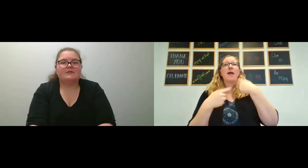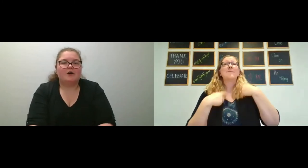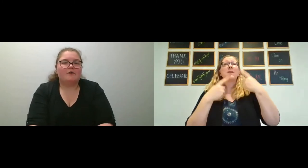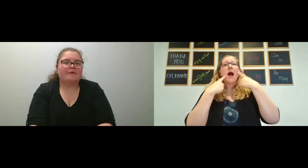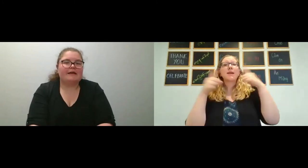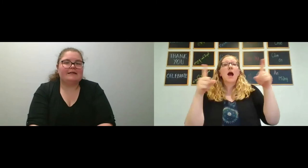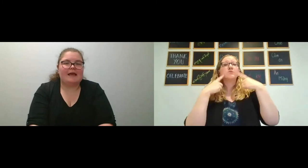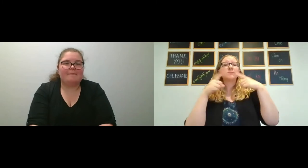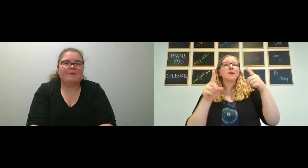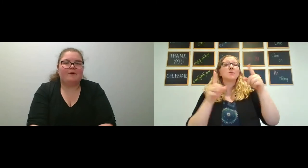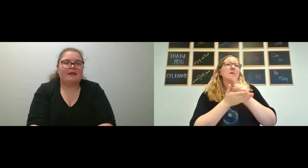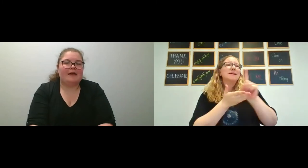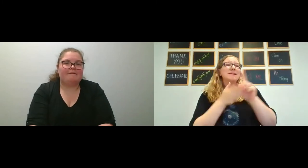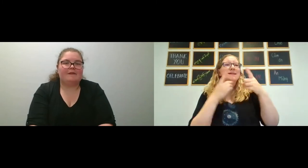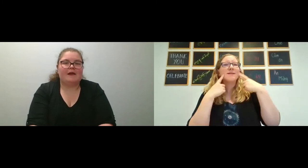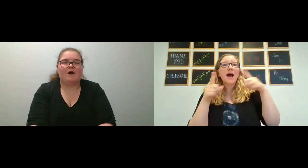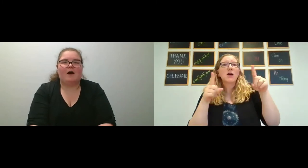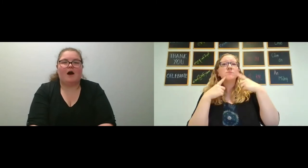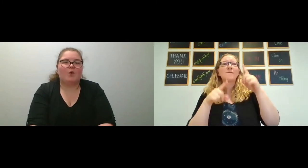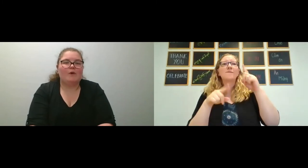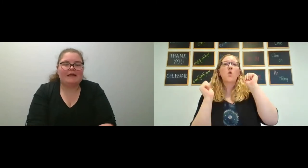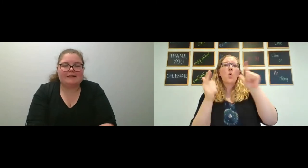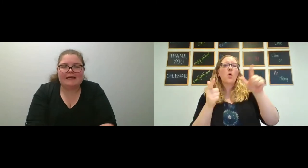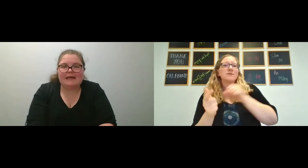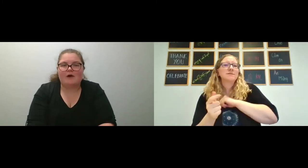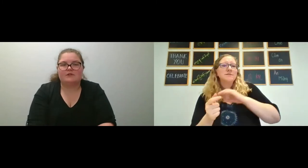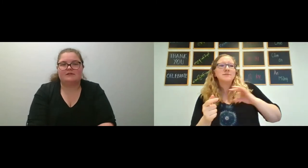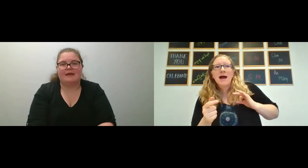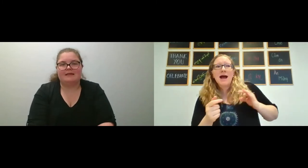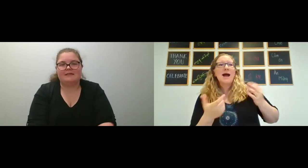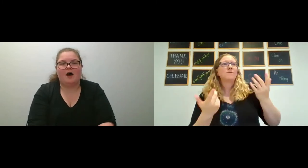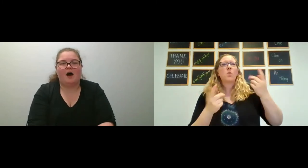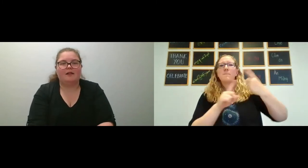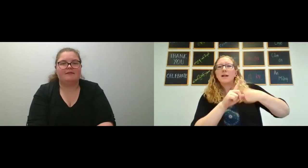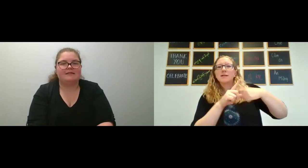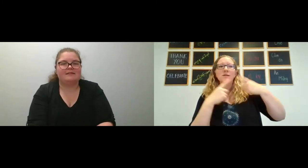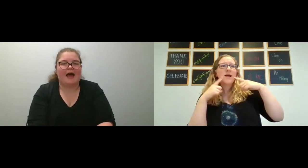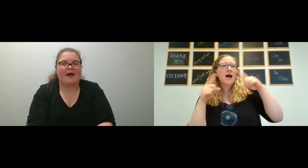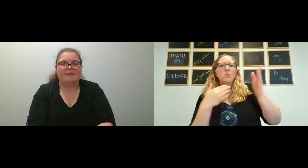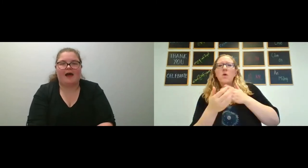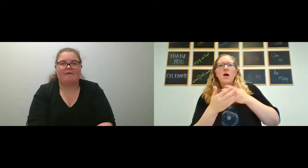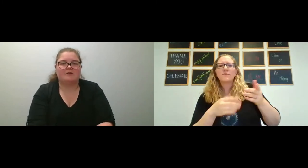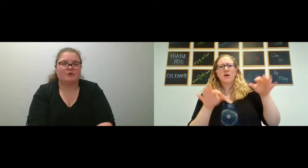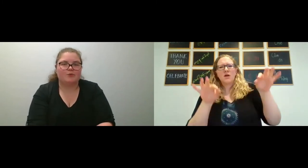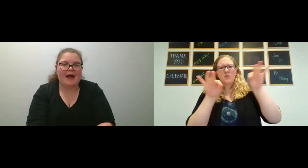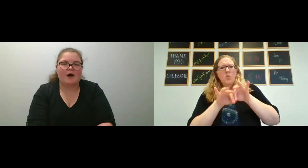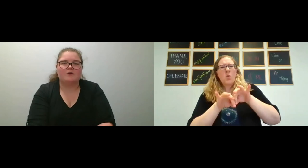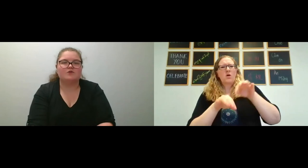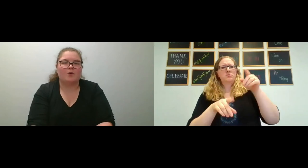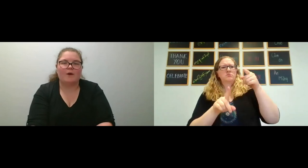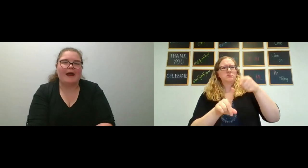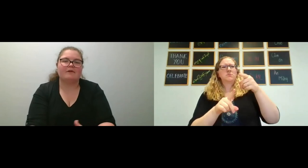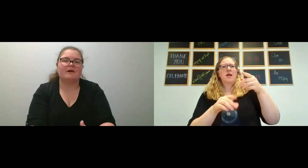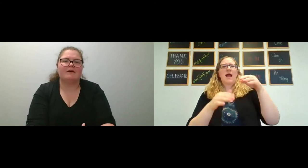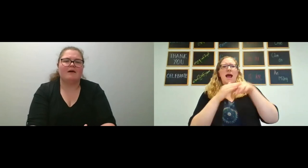So for example, if there are weekly announcements and all of the staff gathers round or whatever,